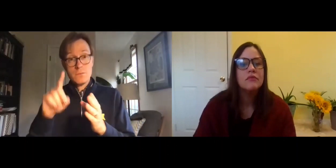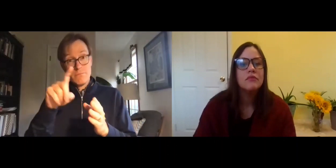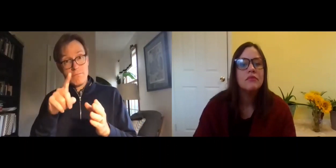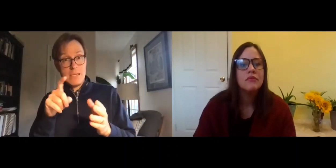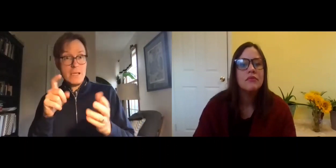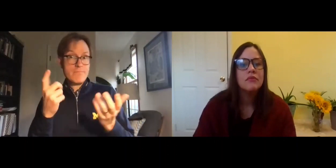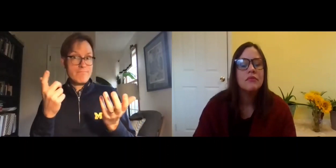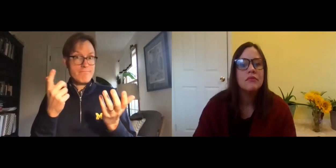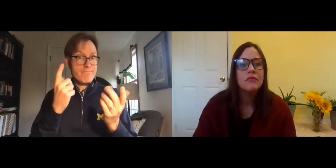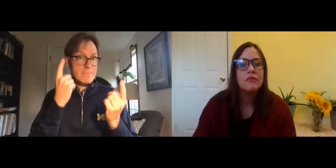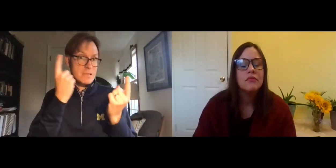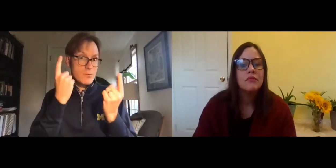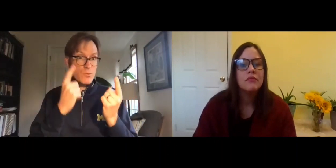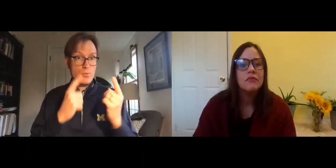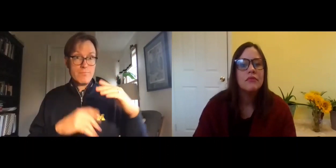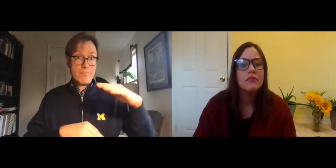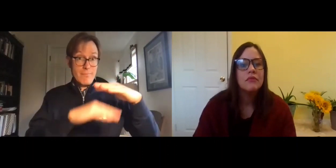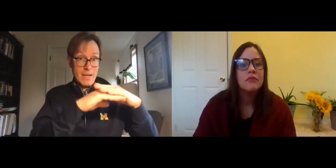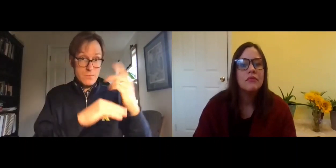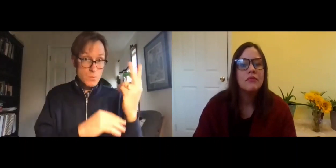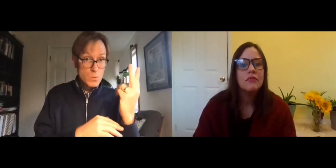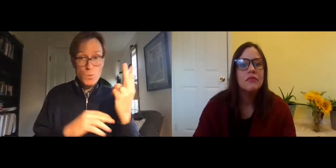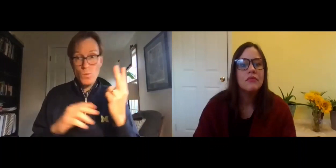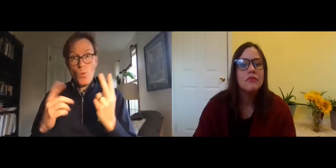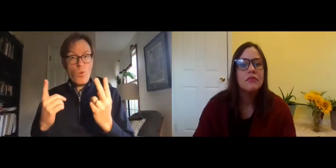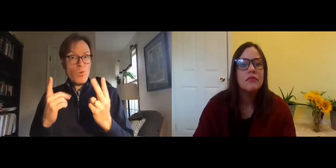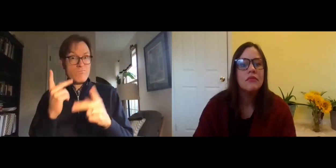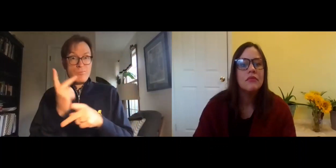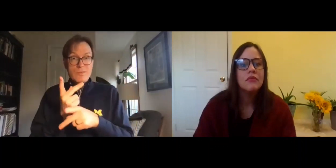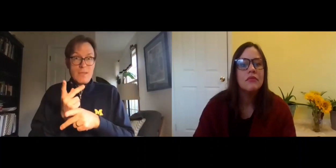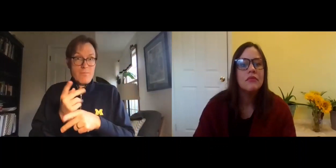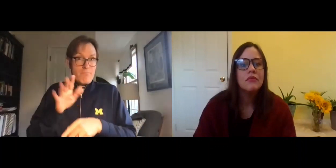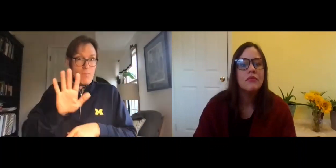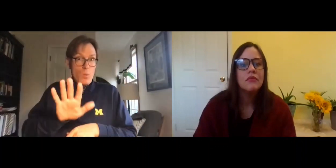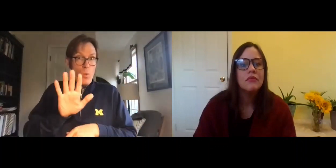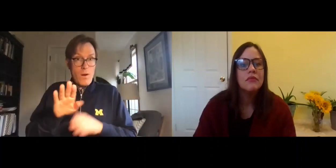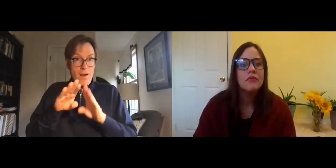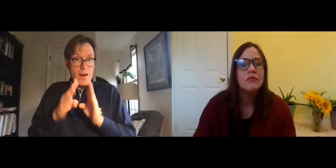And of course, the rule right now is that if you do gather, it's up to two households.